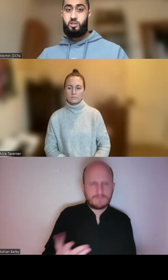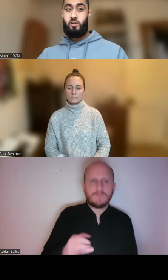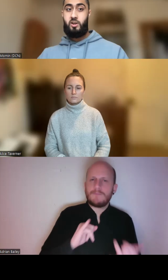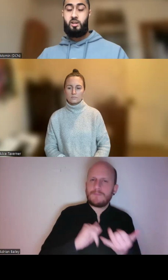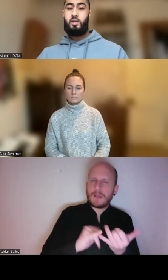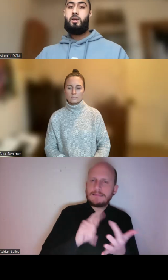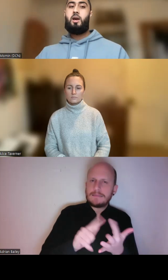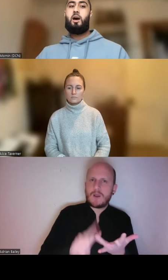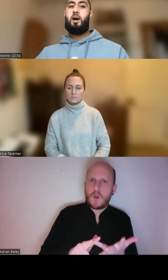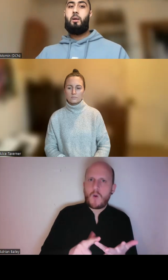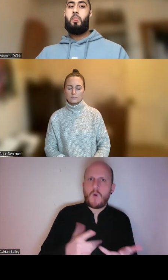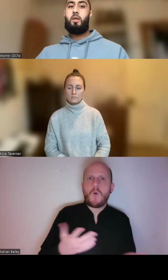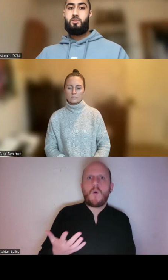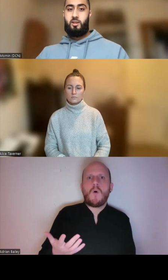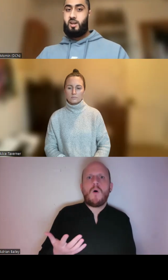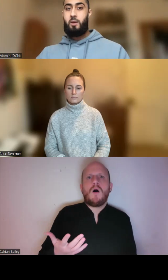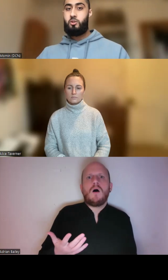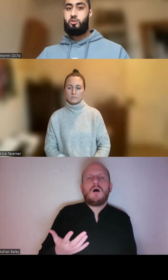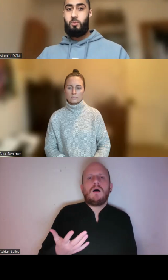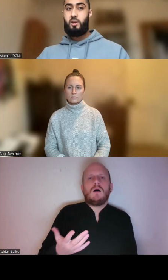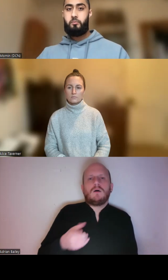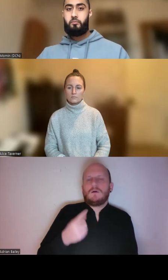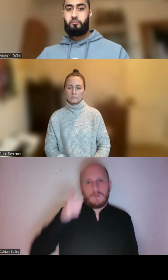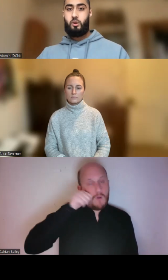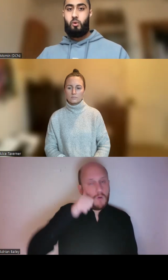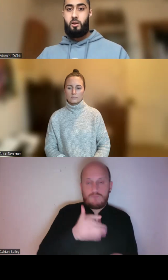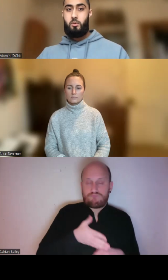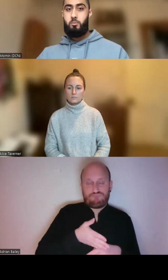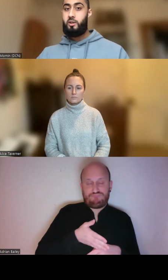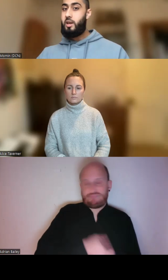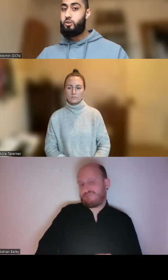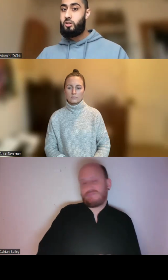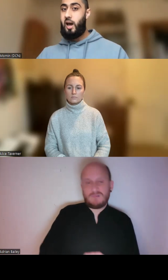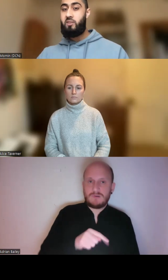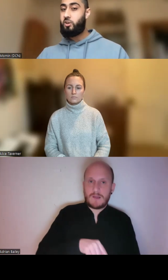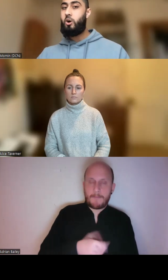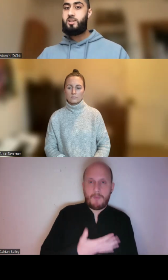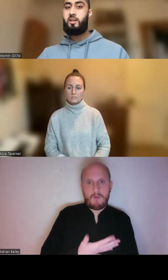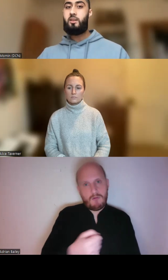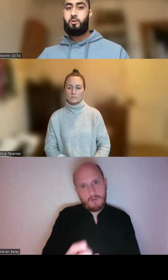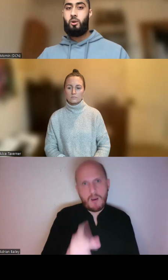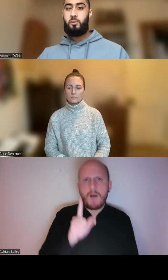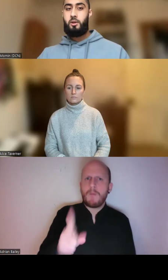which is very time-consuming but it doesn't have to cost anything at all.